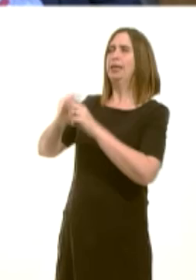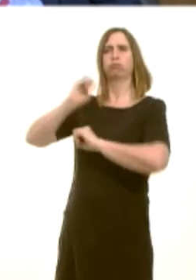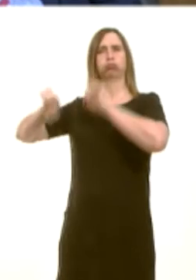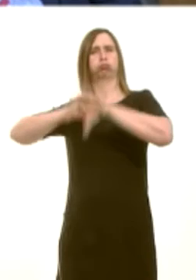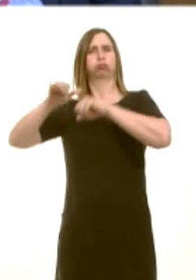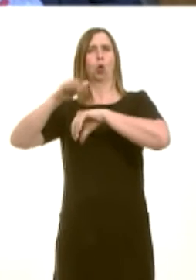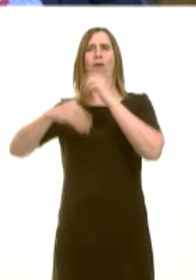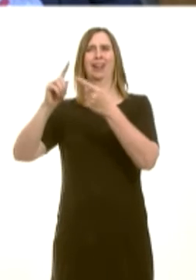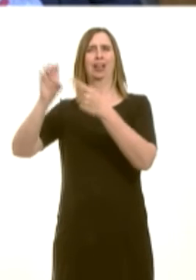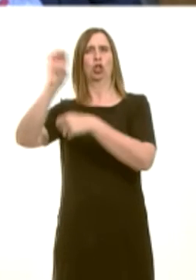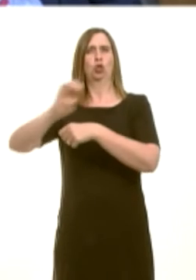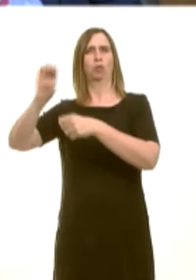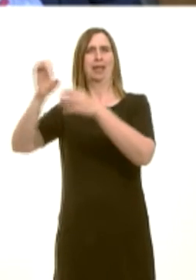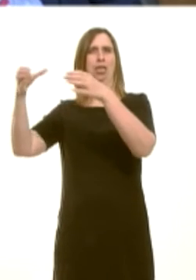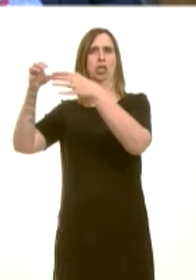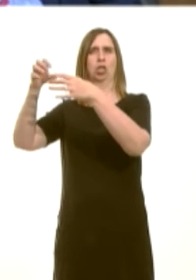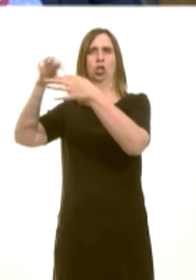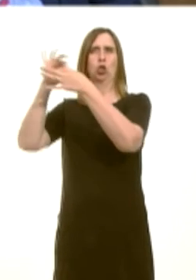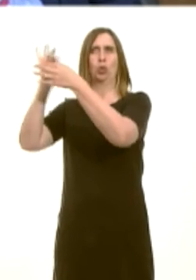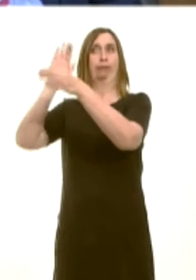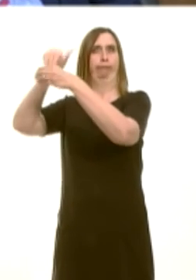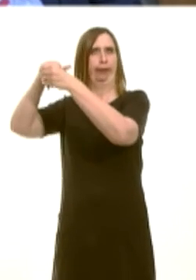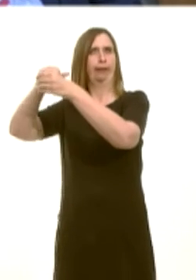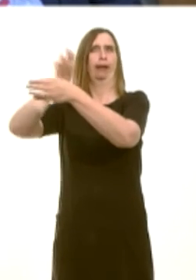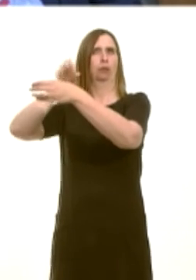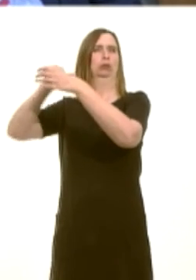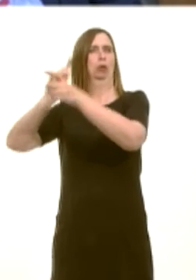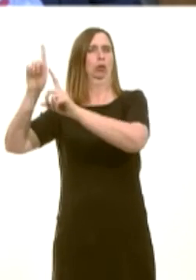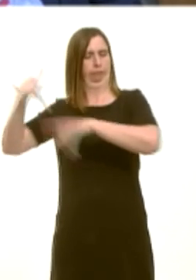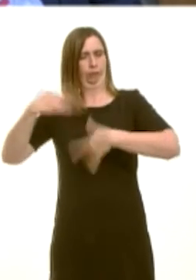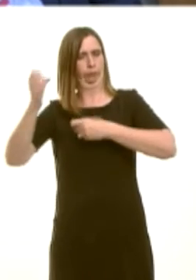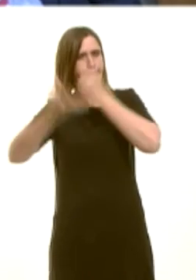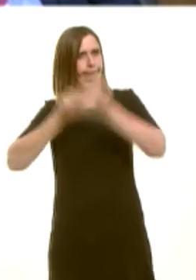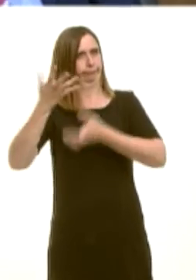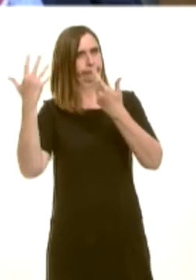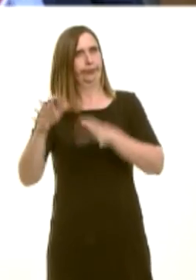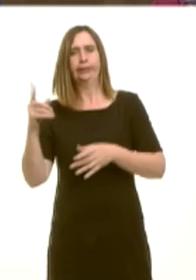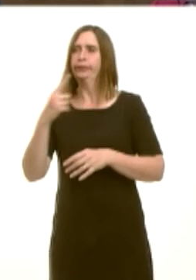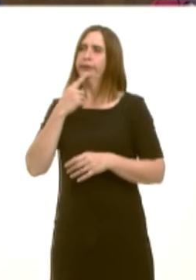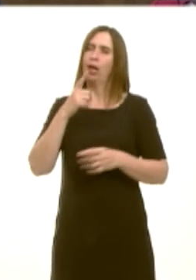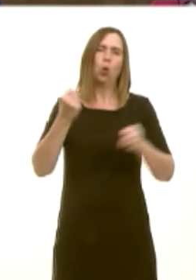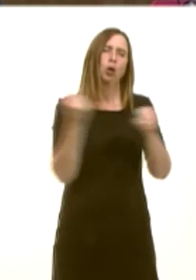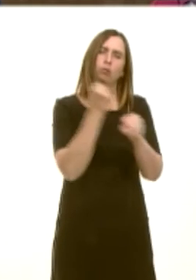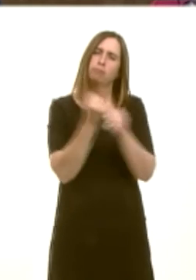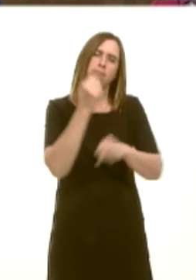what concerned me was that the comment he made was that, at the moment, the construction sector is where the growth is. If thatís the case, weíre heading towards another housing